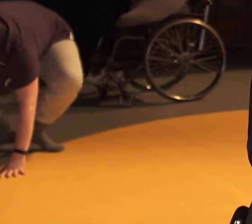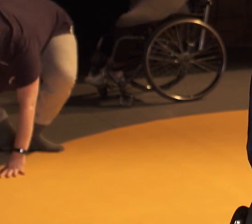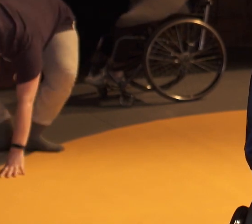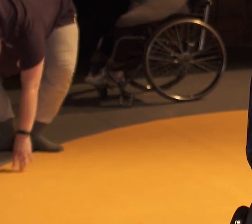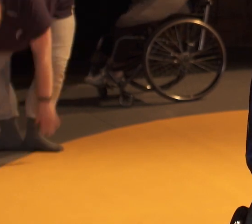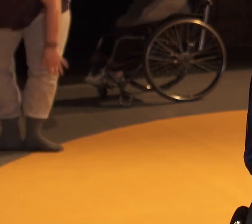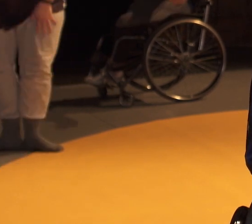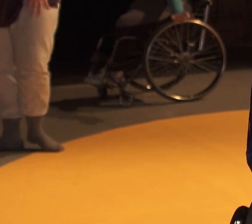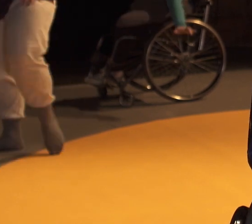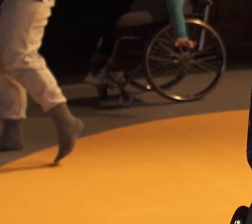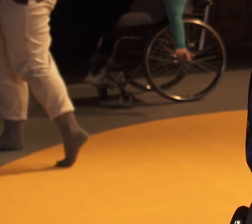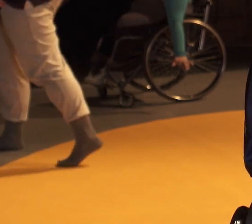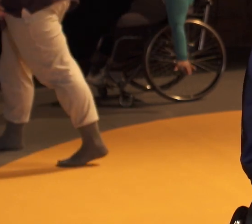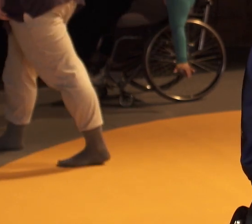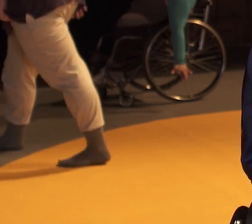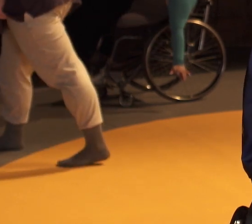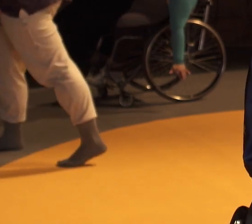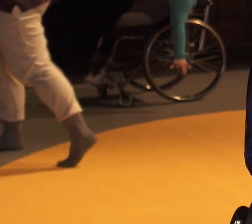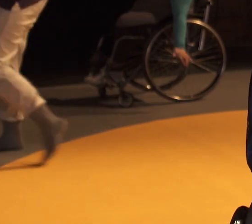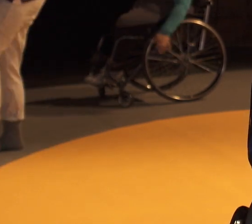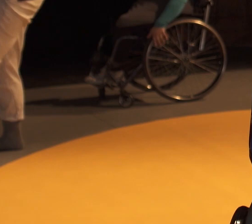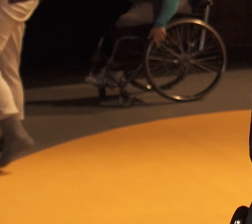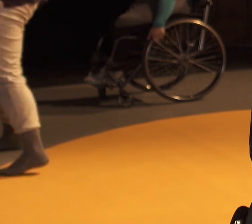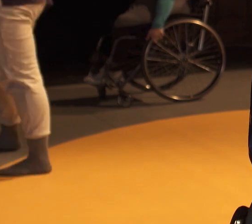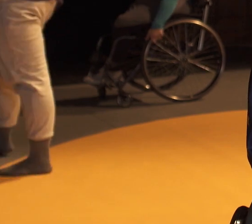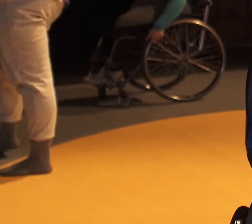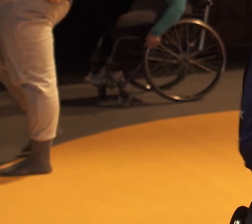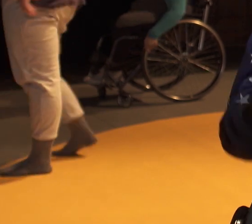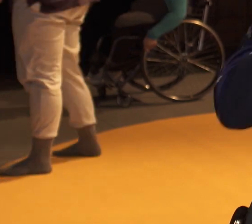to counter-sign any claim forms, as necessary. biscuit